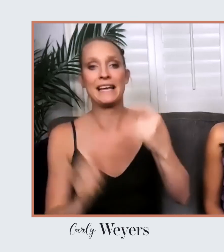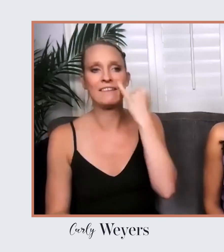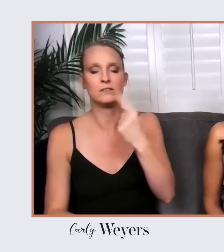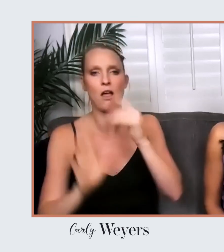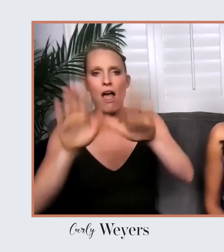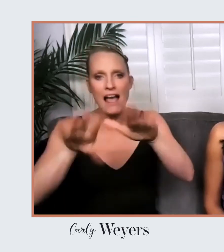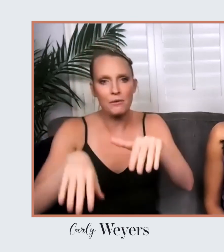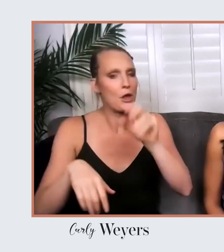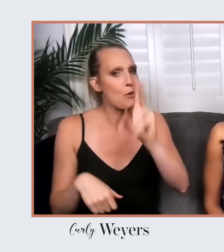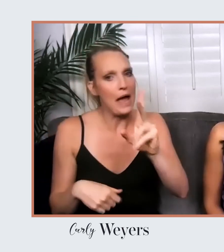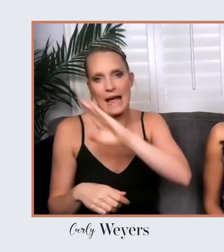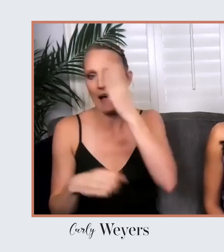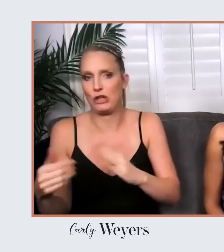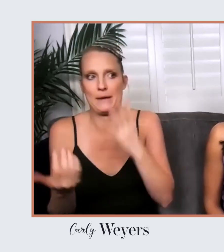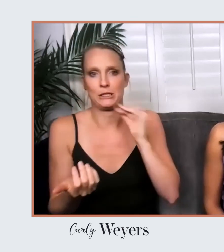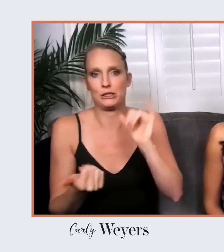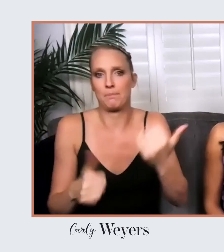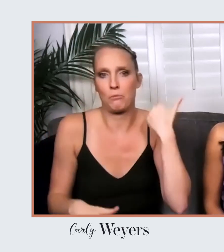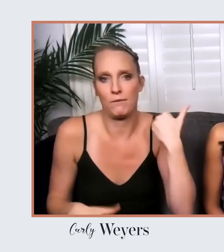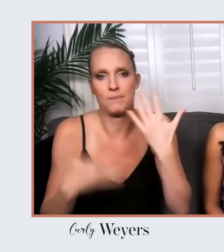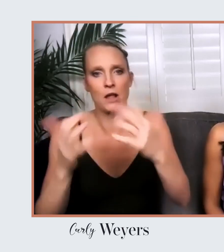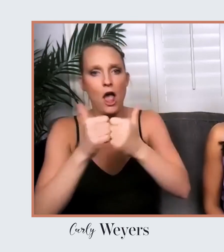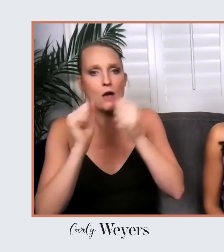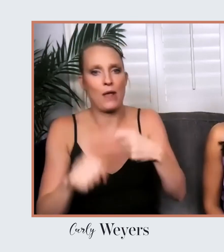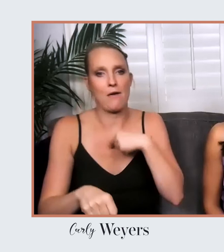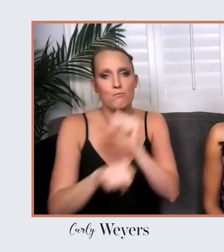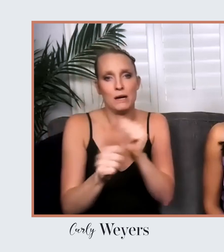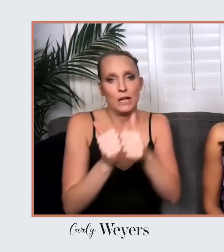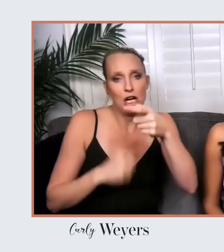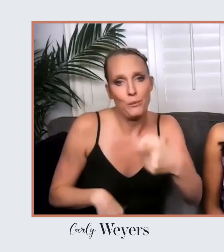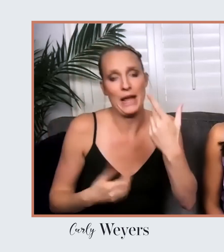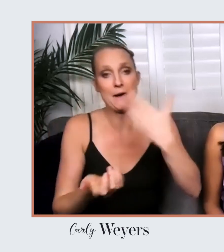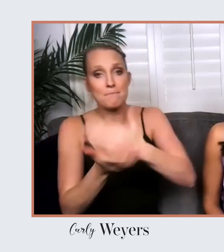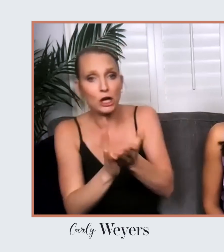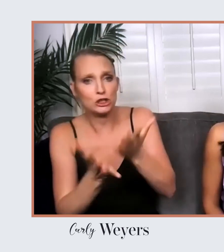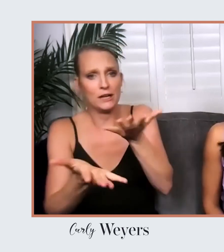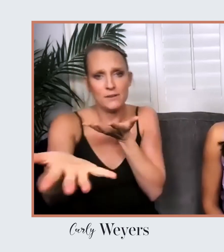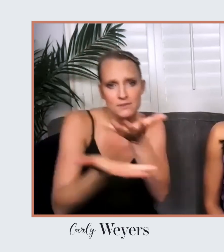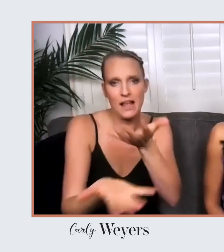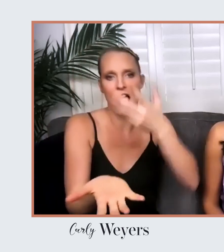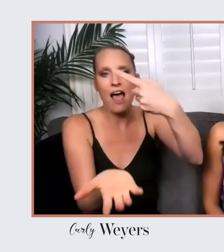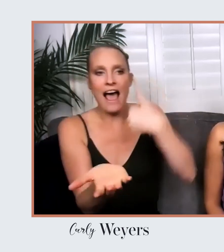And if they say, Hey, okay, never done this before, how can I work with you budget-wise?